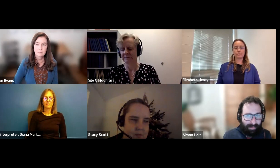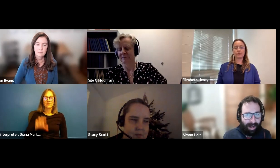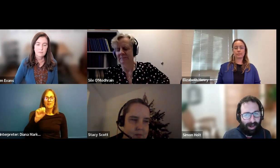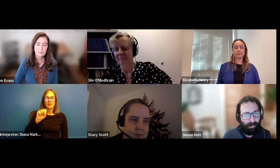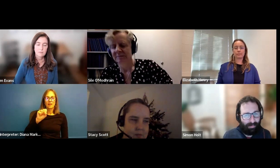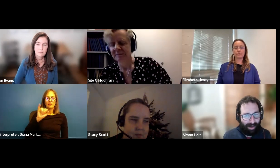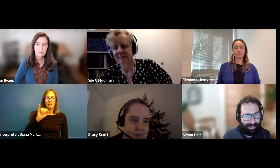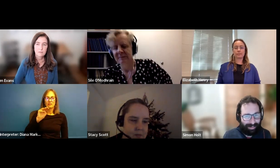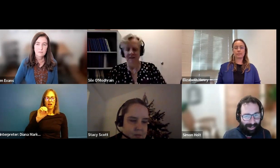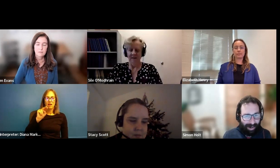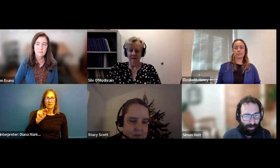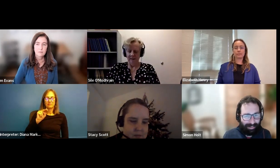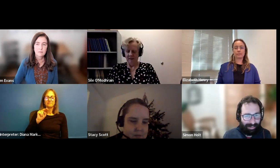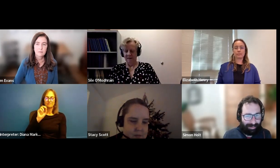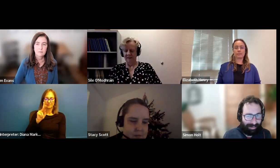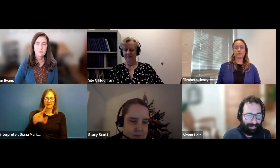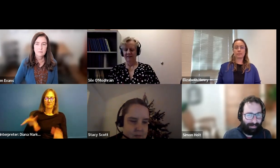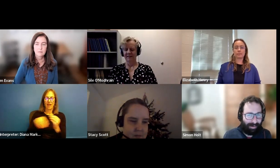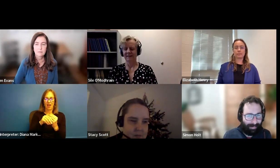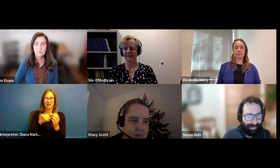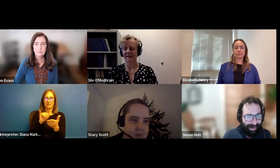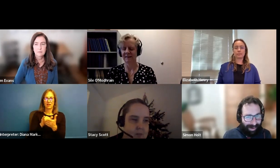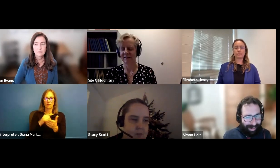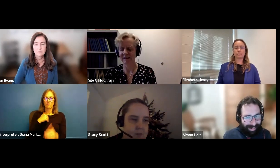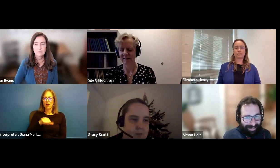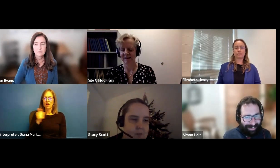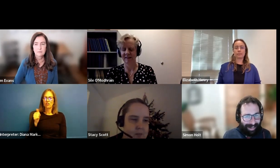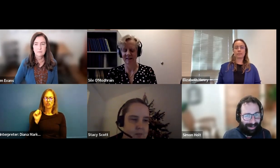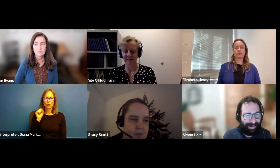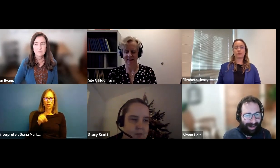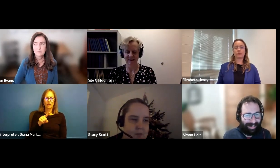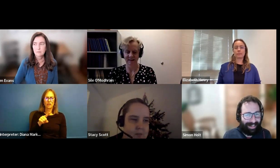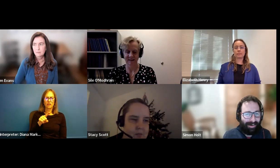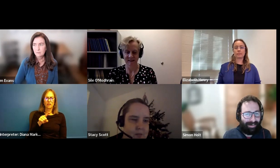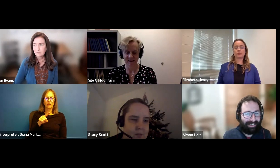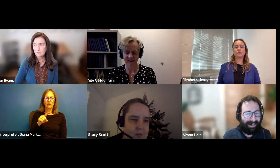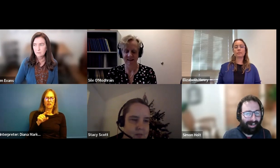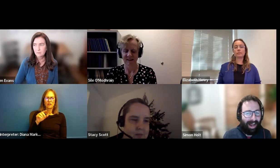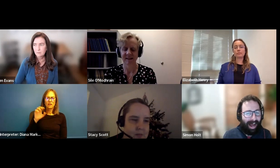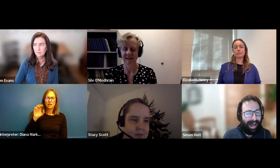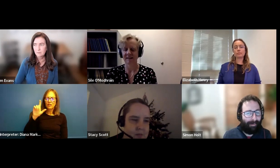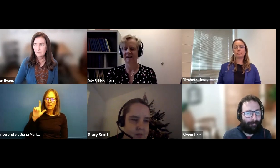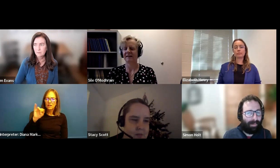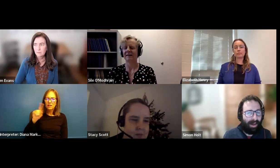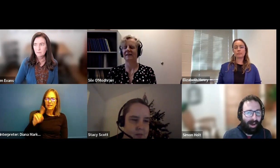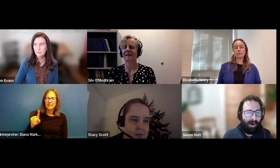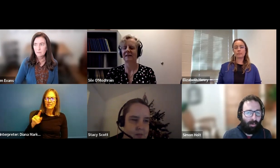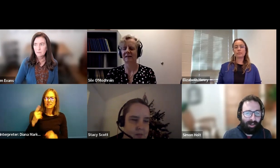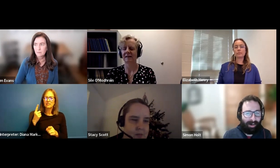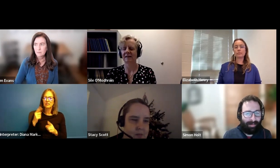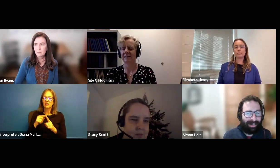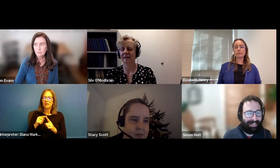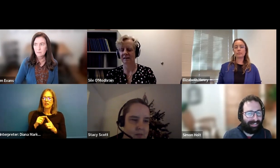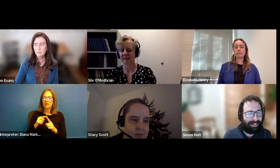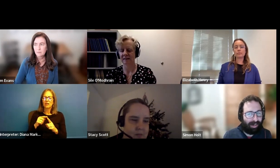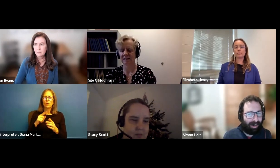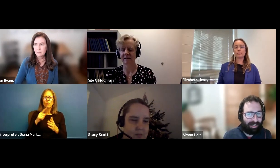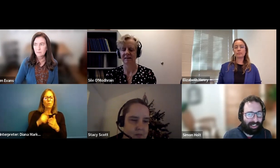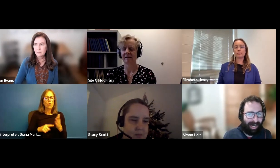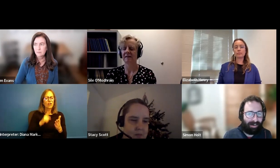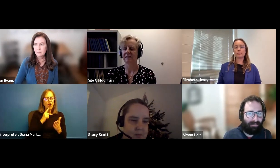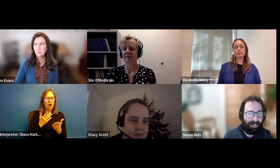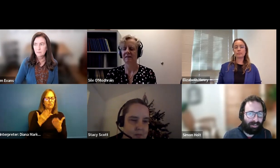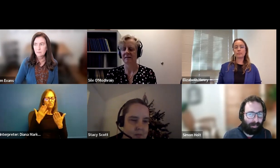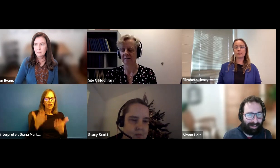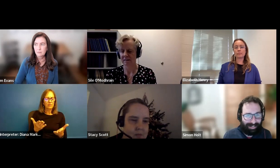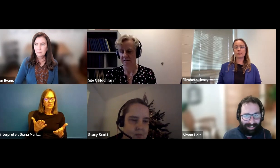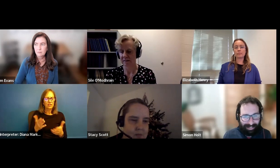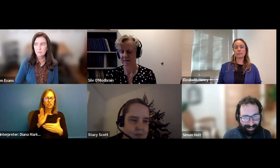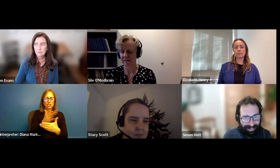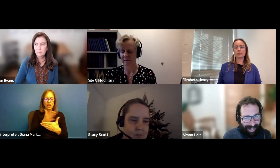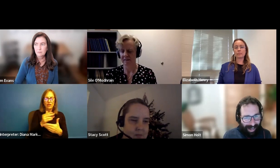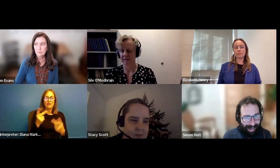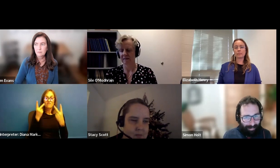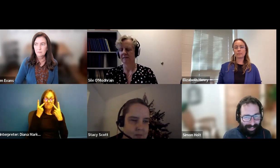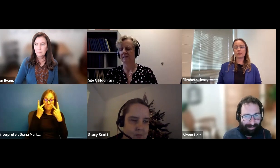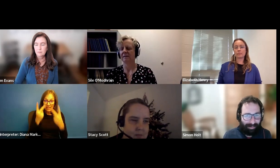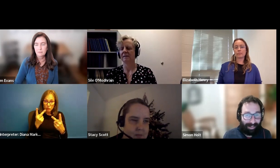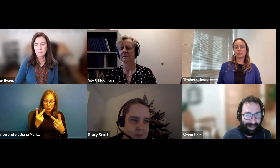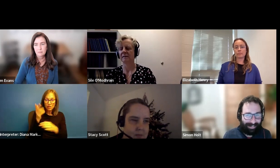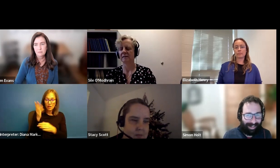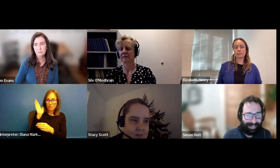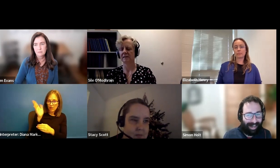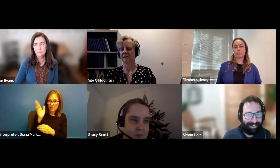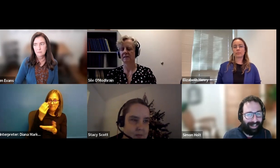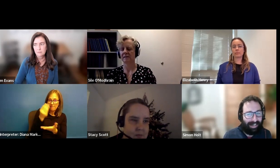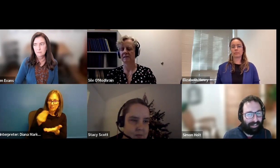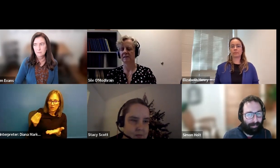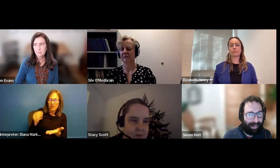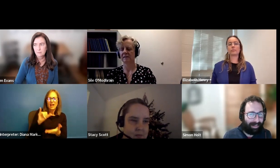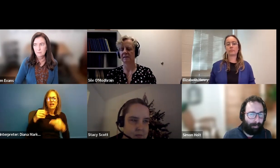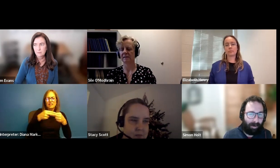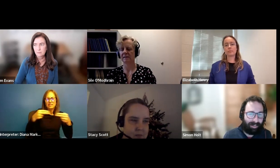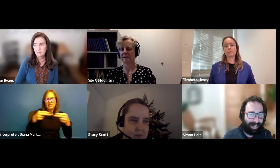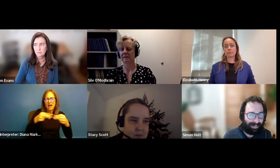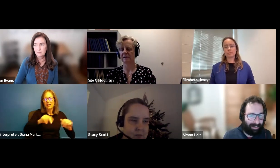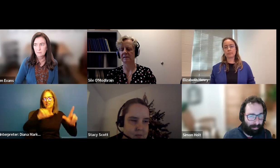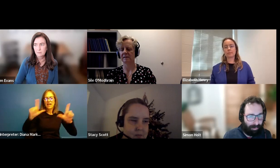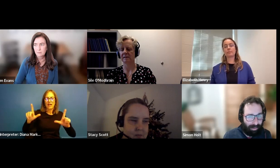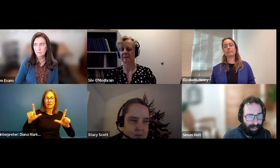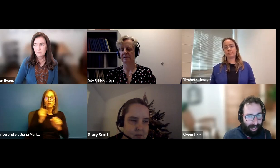Simon Holt: Uh, we've had a question from uh Liz here is, which are um what your recommendations regarding sharing visual presentations uh materials like slide decks to make the most accessible